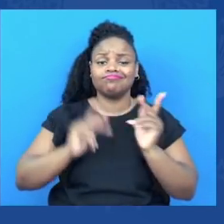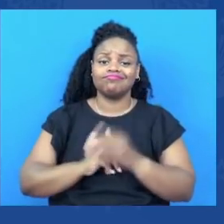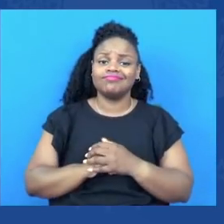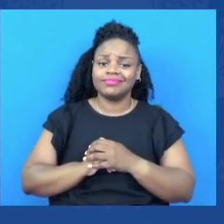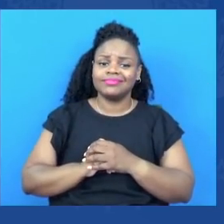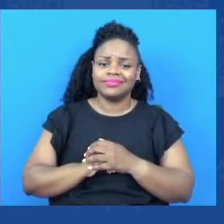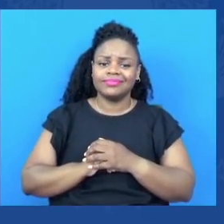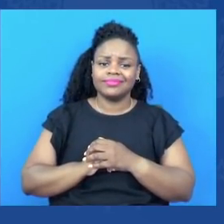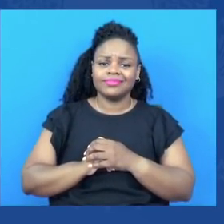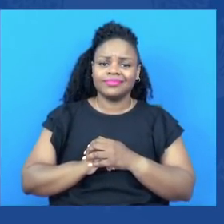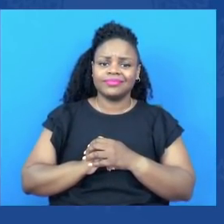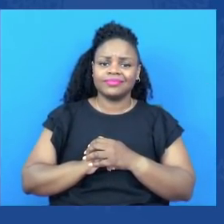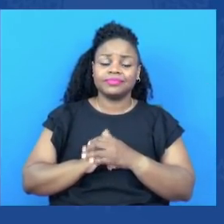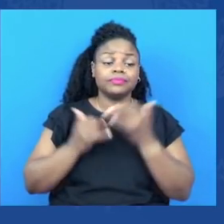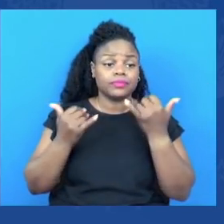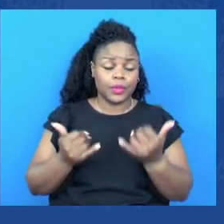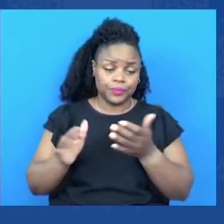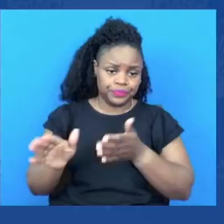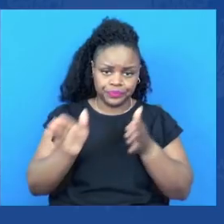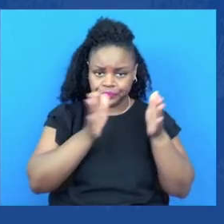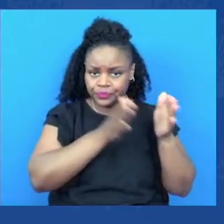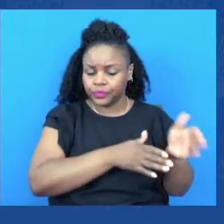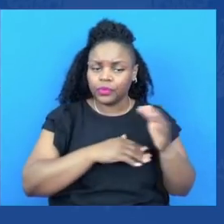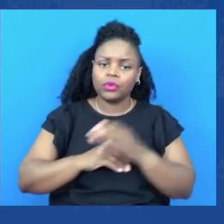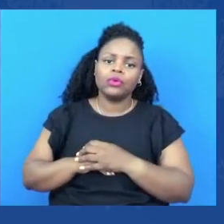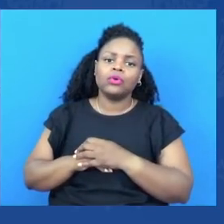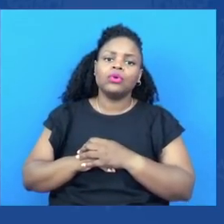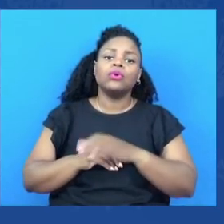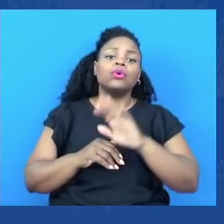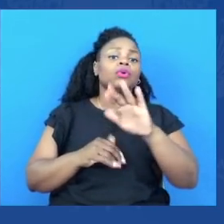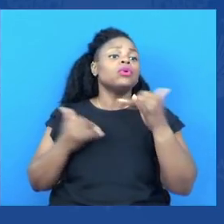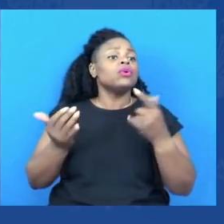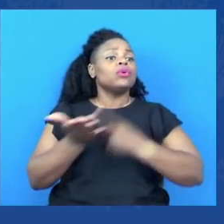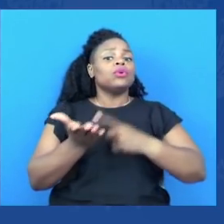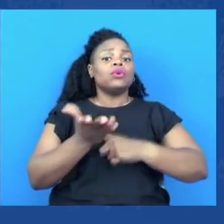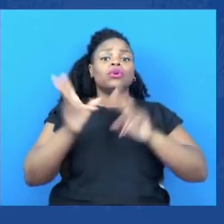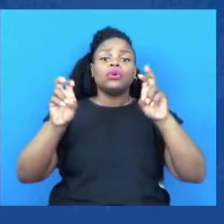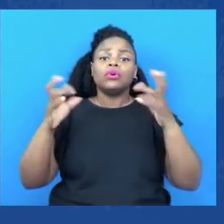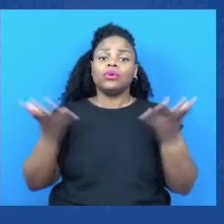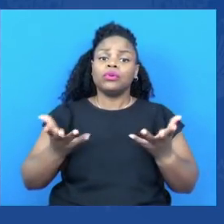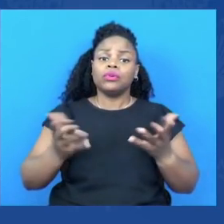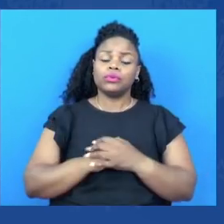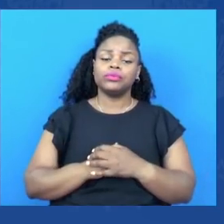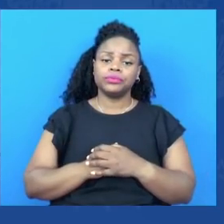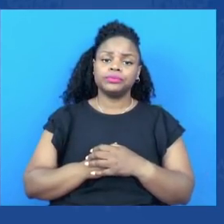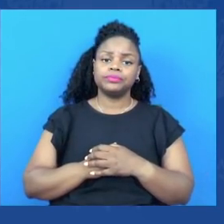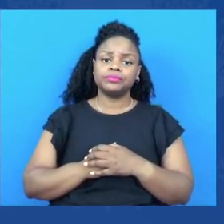that almost every American can agree on. But I think it's safe to say that all of us --